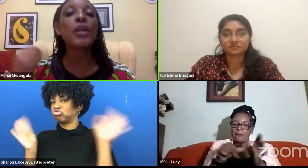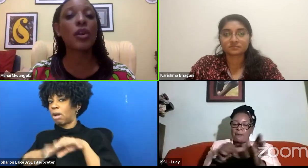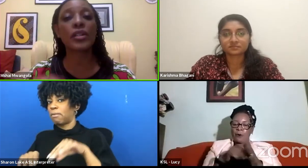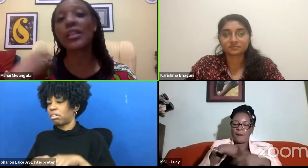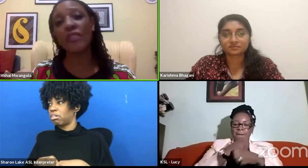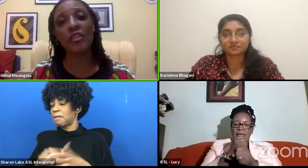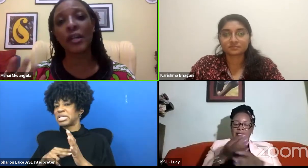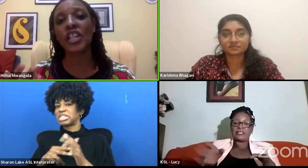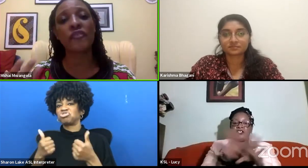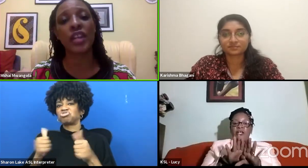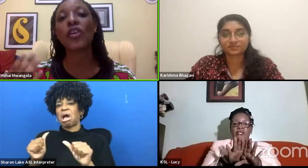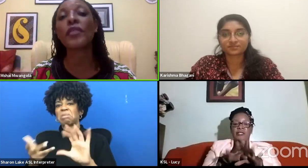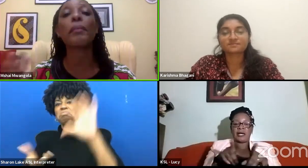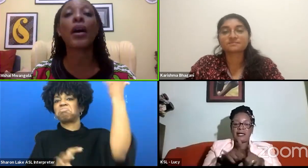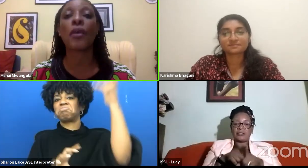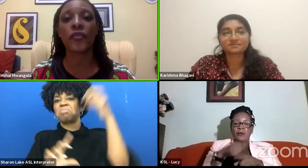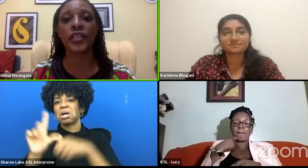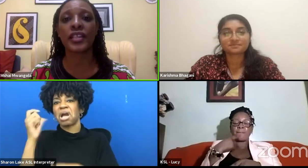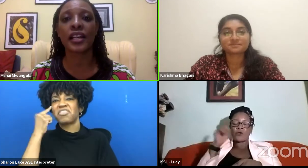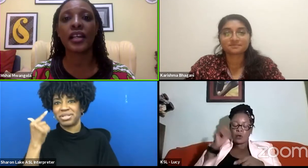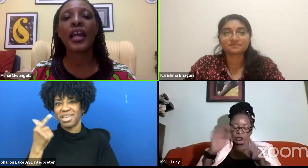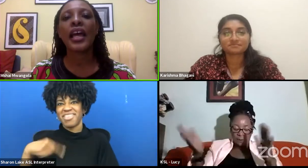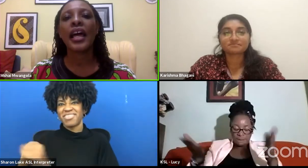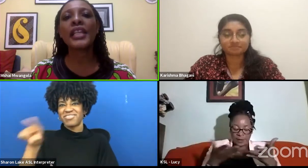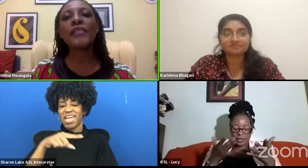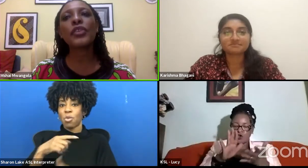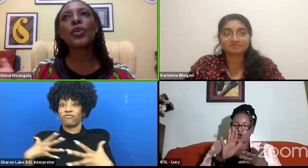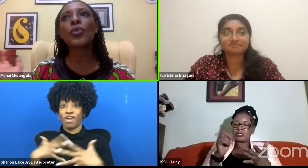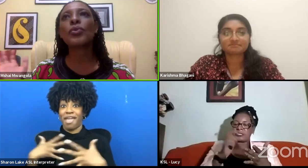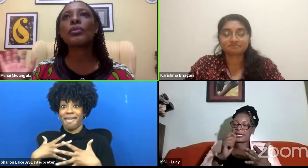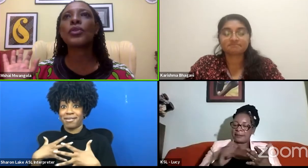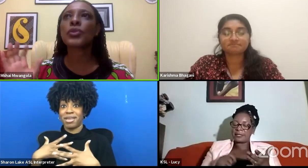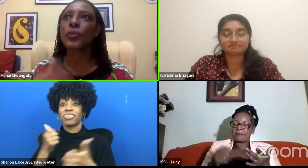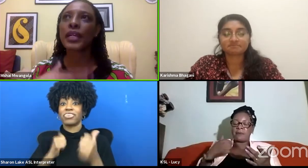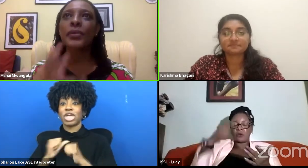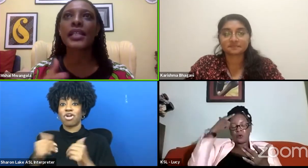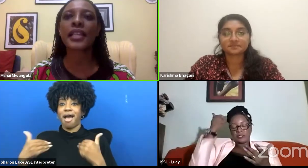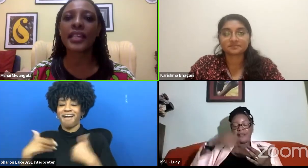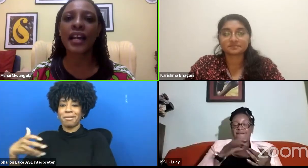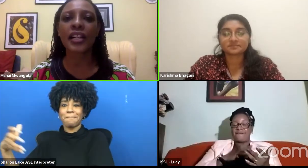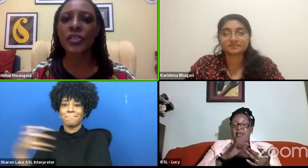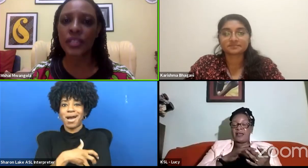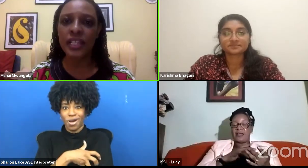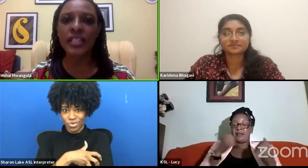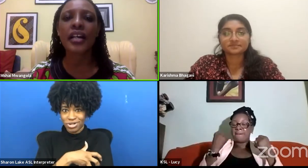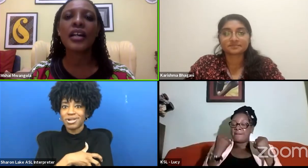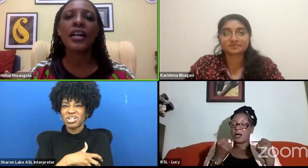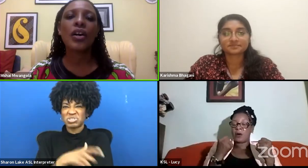because they were very much afraid of the power of theater. And even though, so when I was at the Kenya Cultural Center,